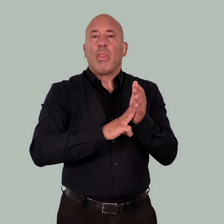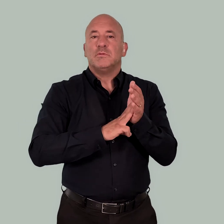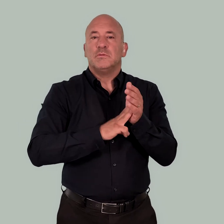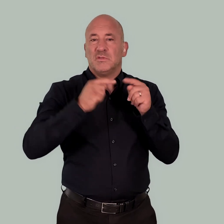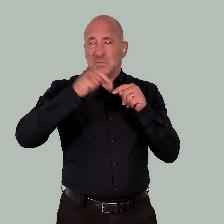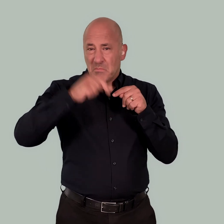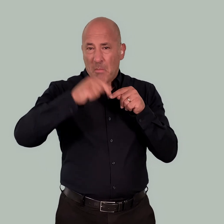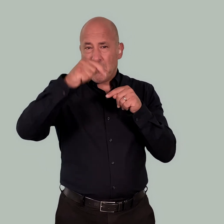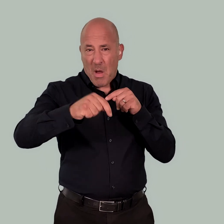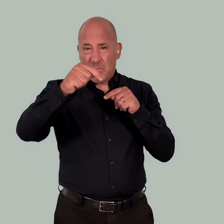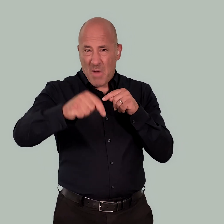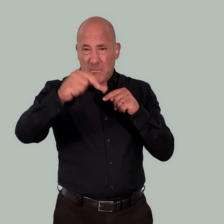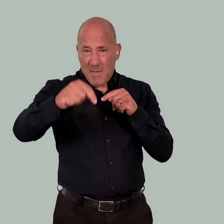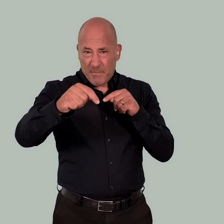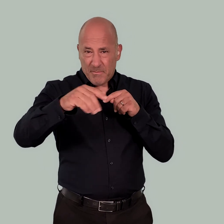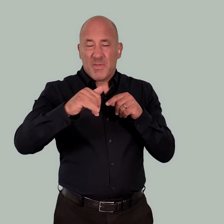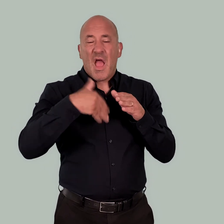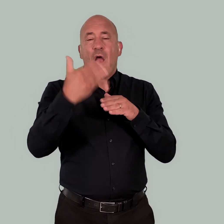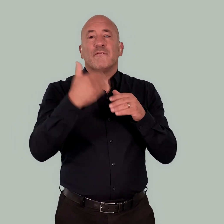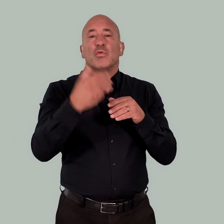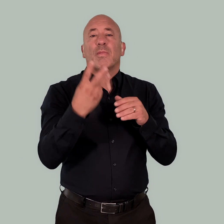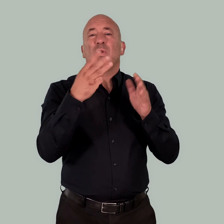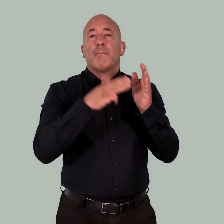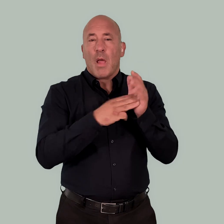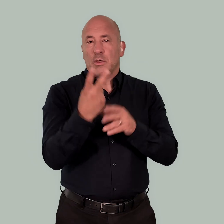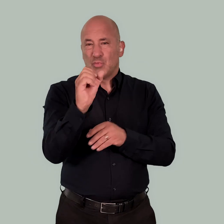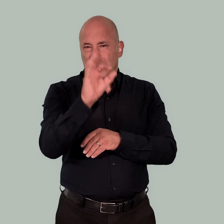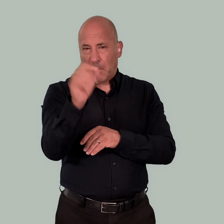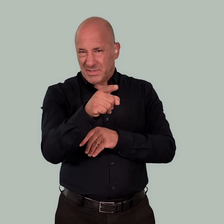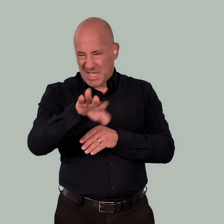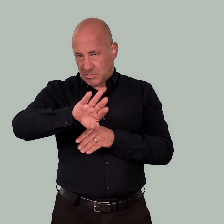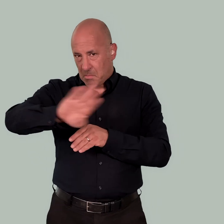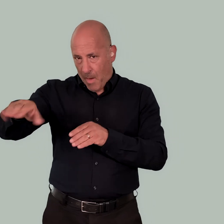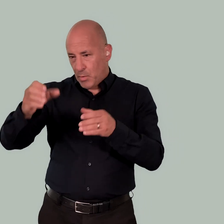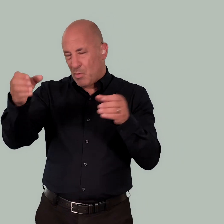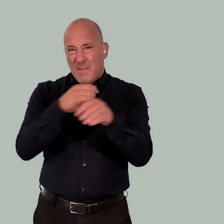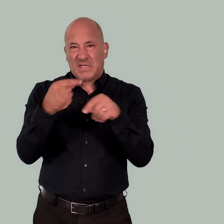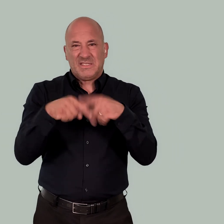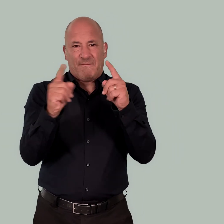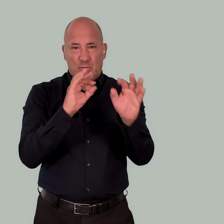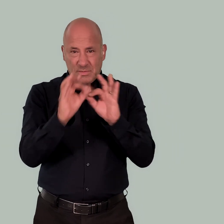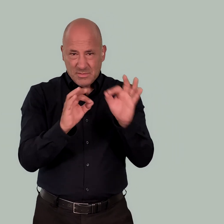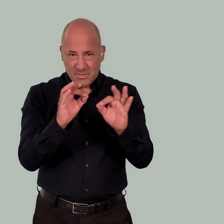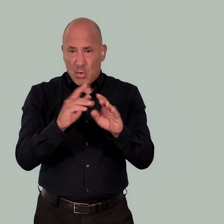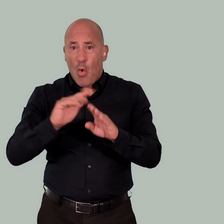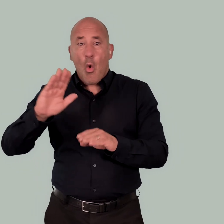at three-monthly intervals with around 20 per cent of the sample being replaced every quarter,